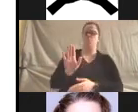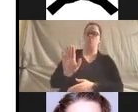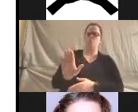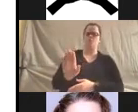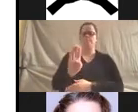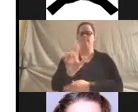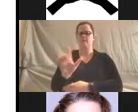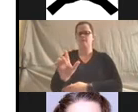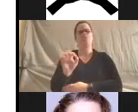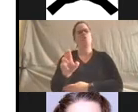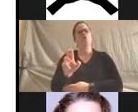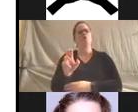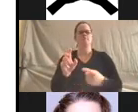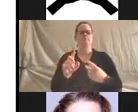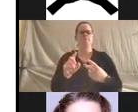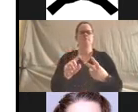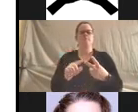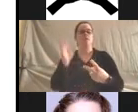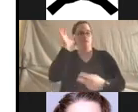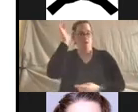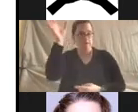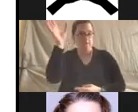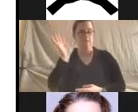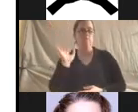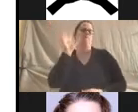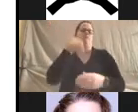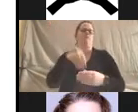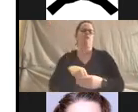or your concept that could be put into agency practice.